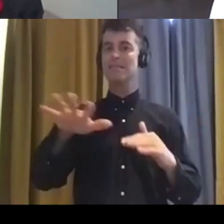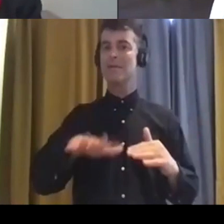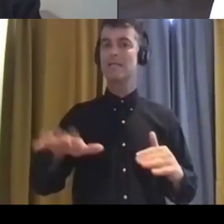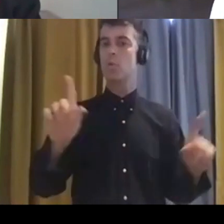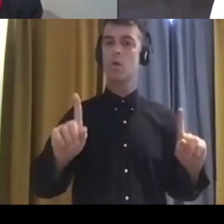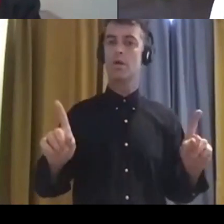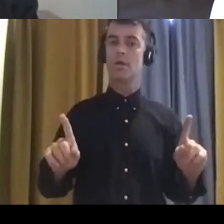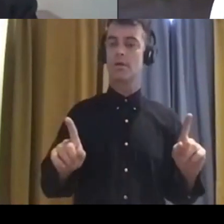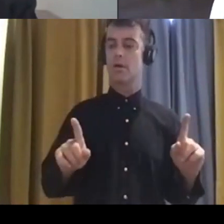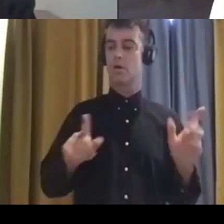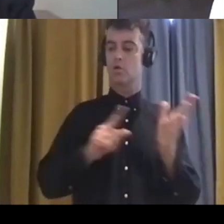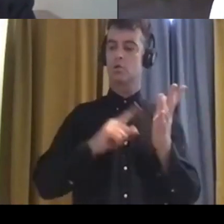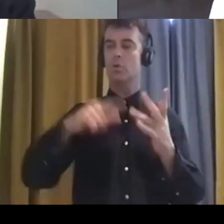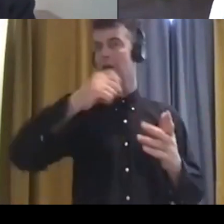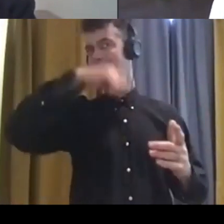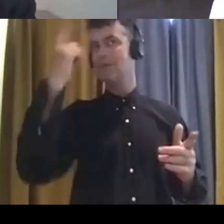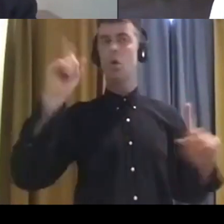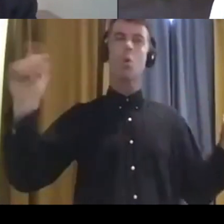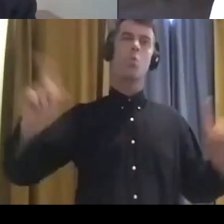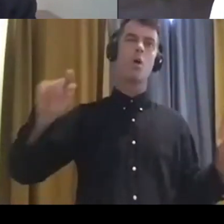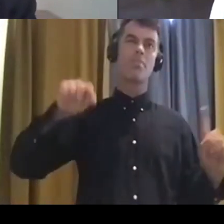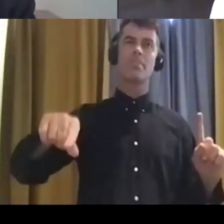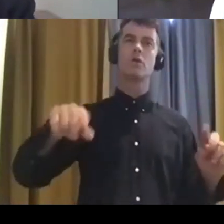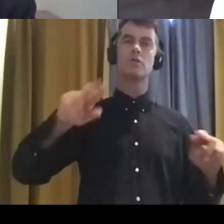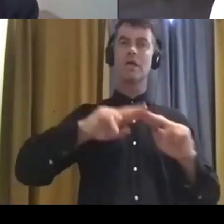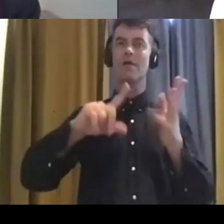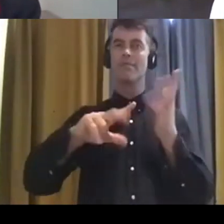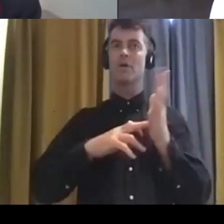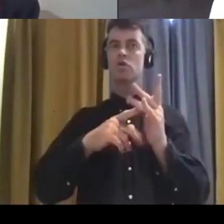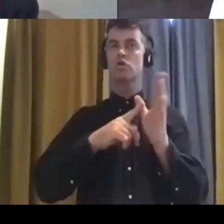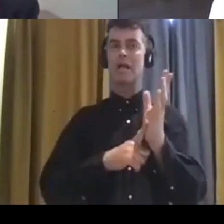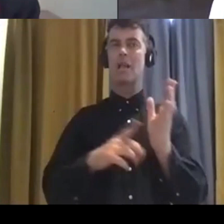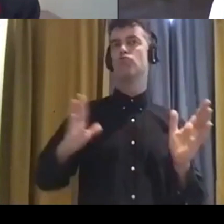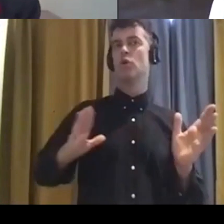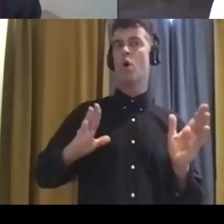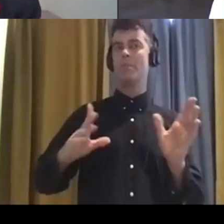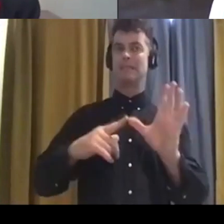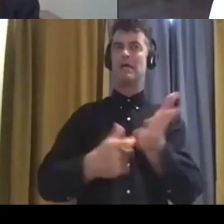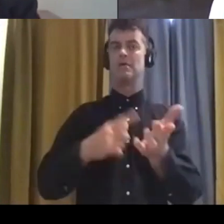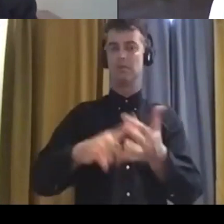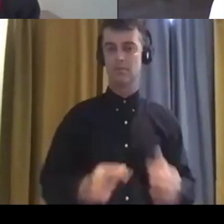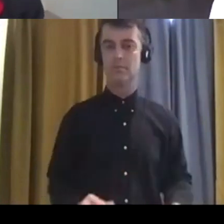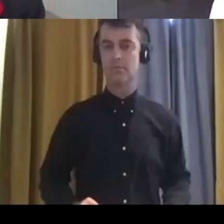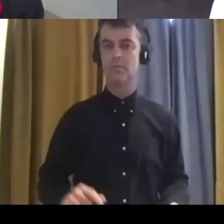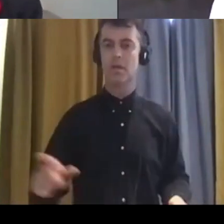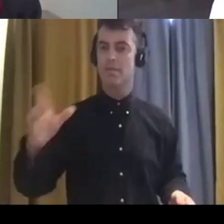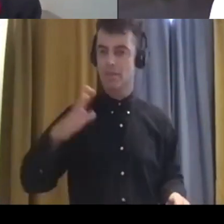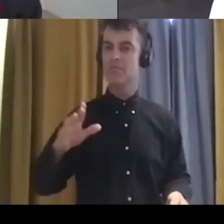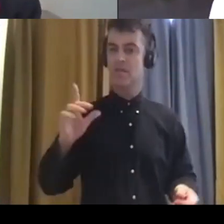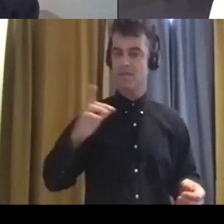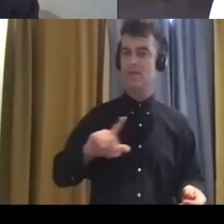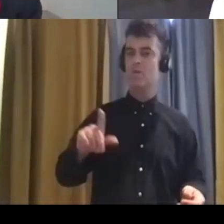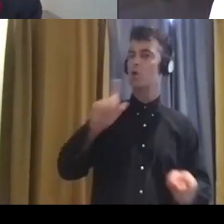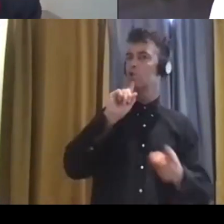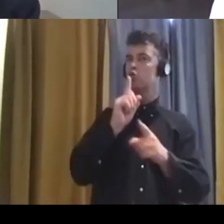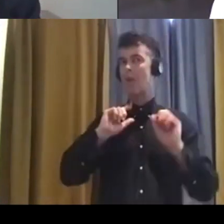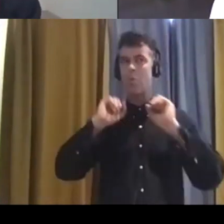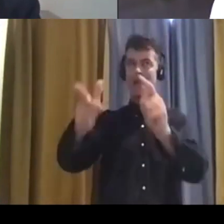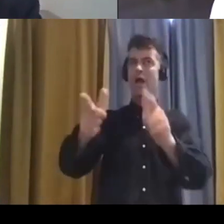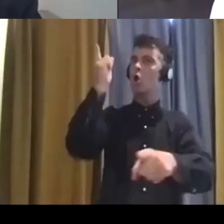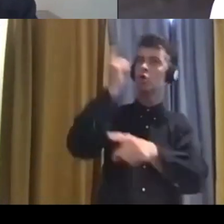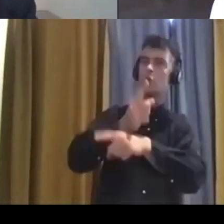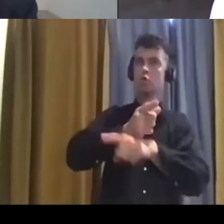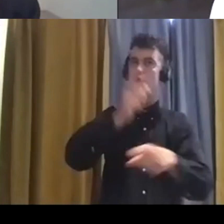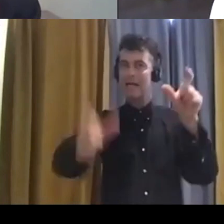was to understand what those functional requirements were right, so they went in they talked to